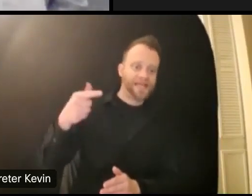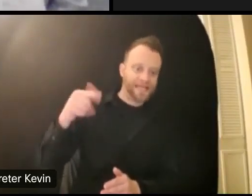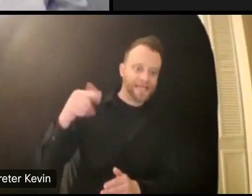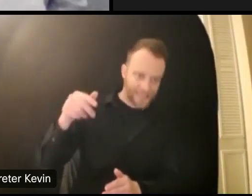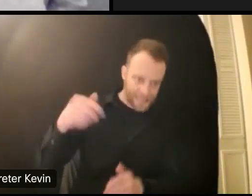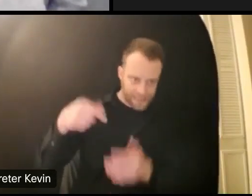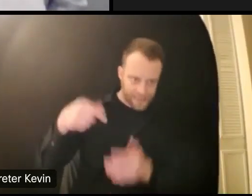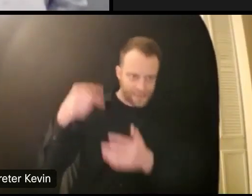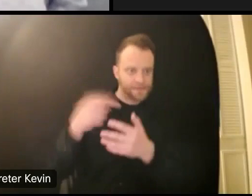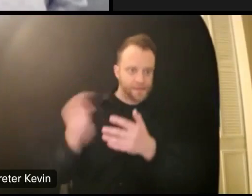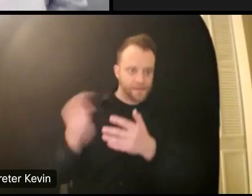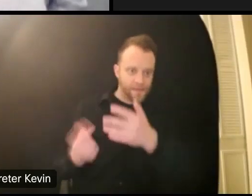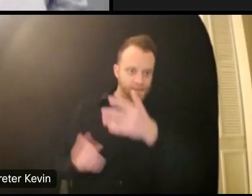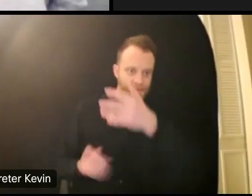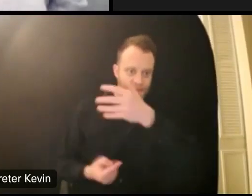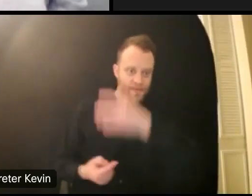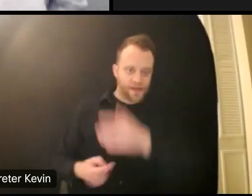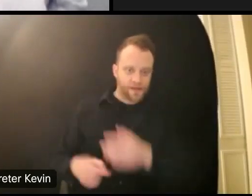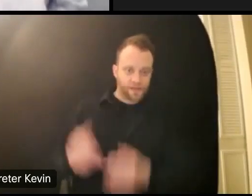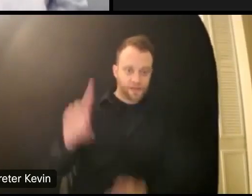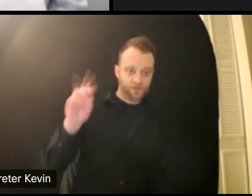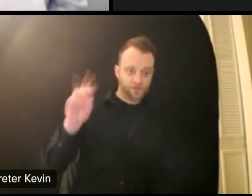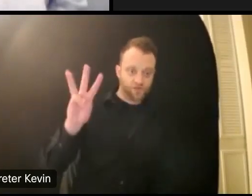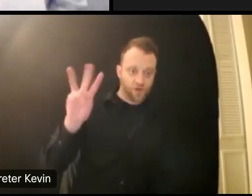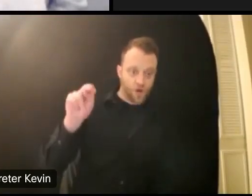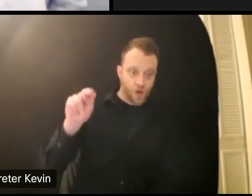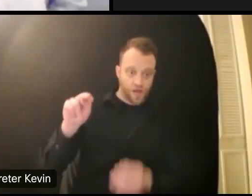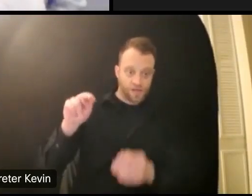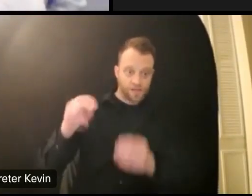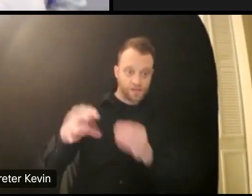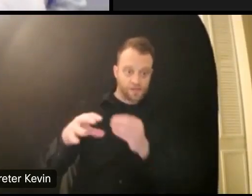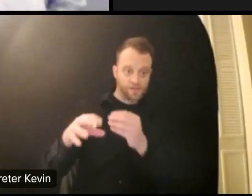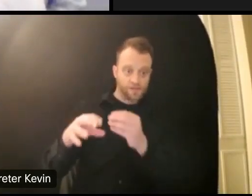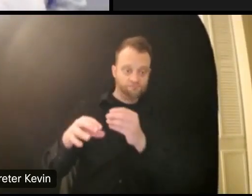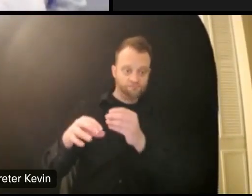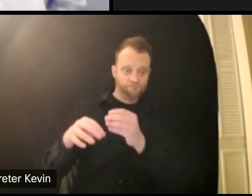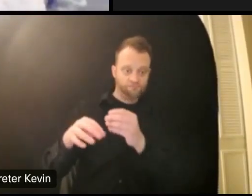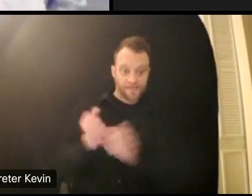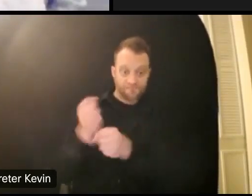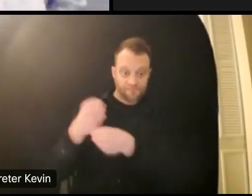Dawn Dickerson put together on how to be an effective Commissioner, so we're going to drive